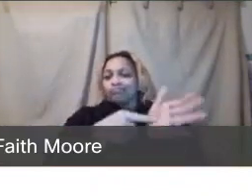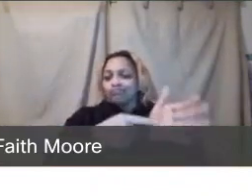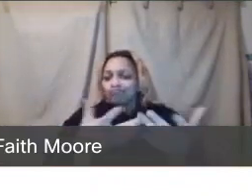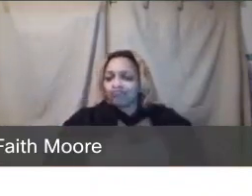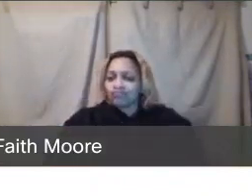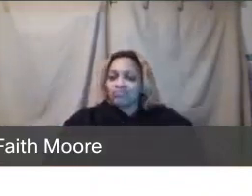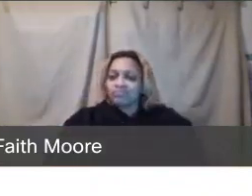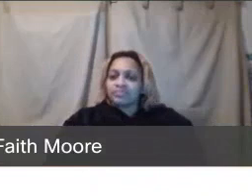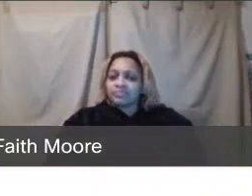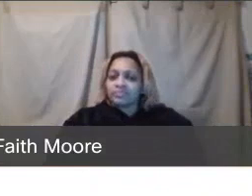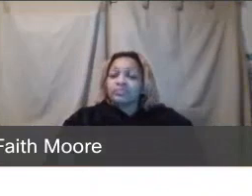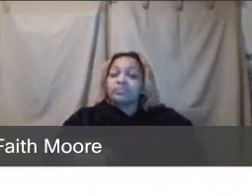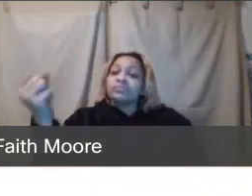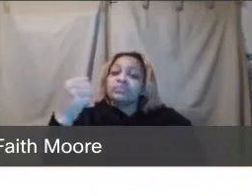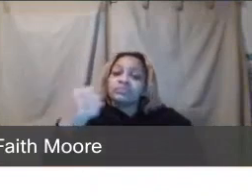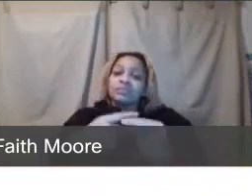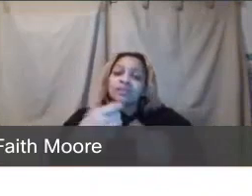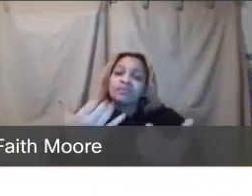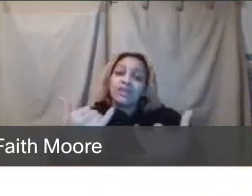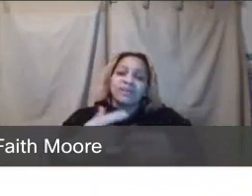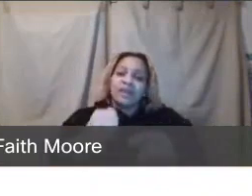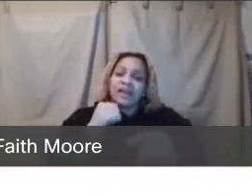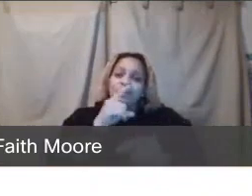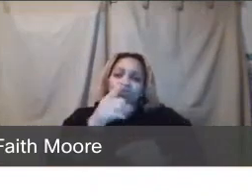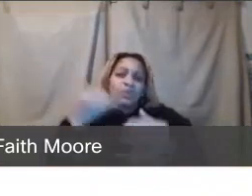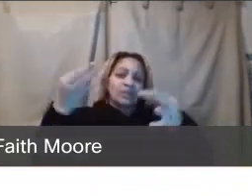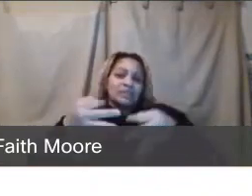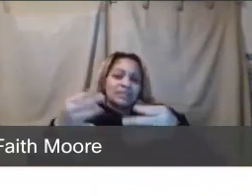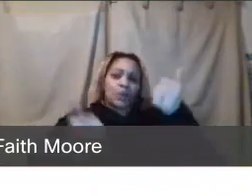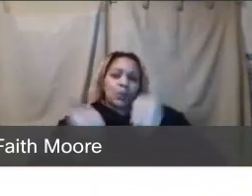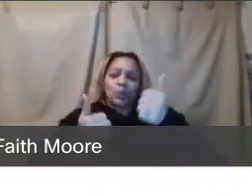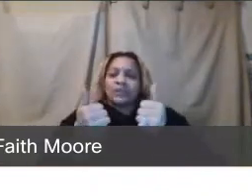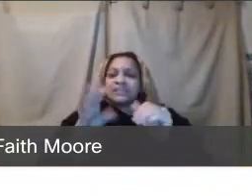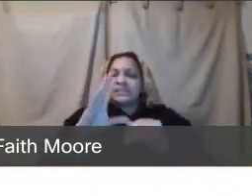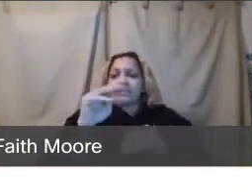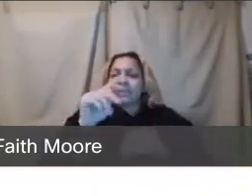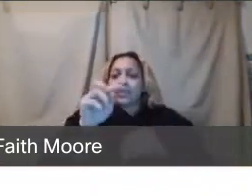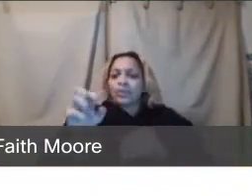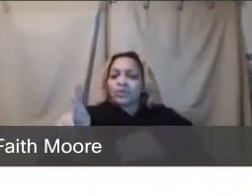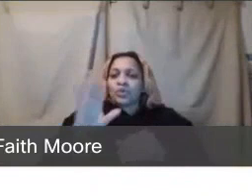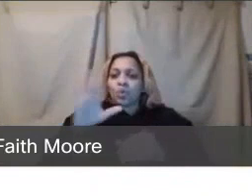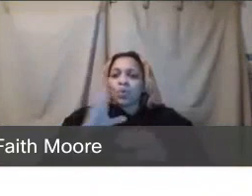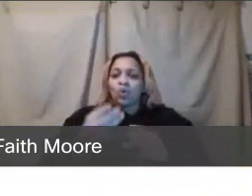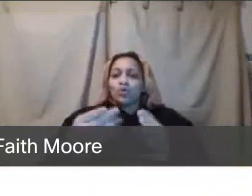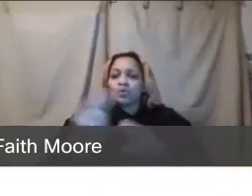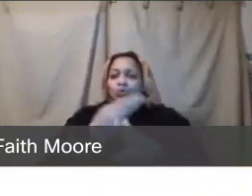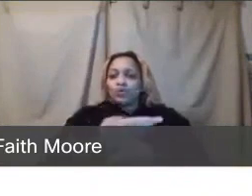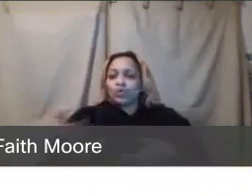So right now, yeah, I don't know that we have decided exactly on what materials we're going to use to close that slip plan under the concept we're dealing with.